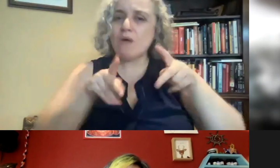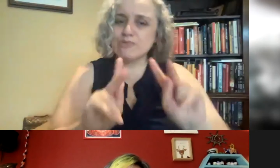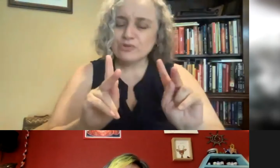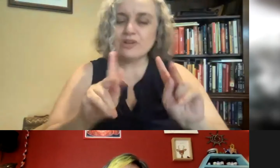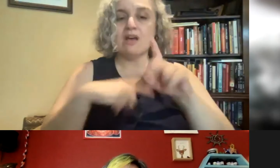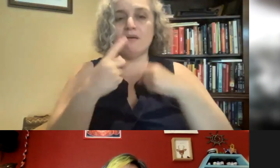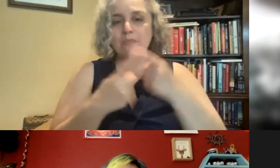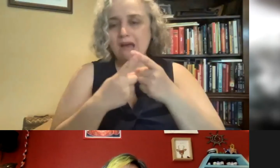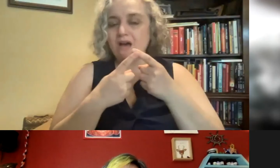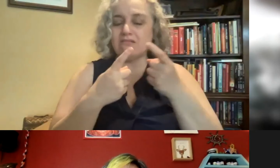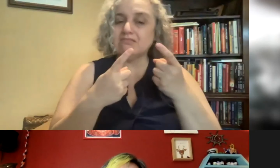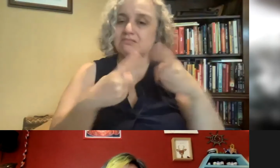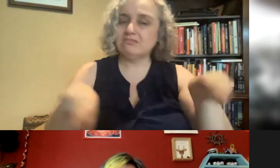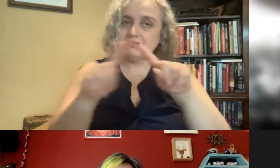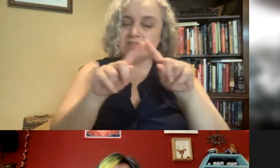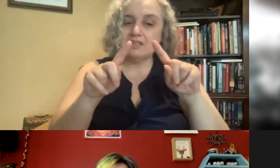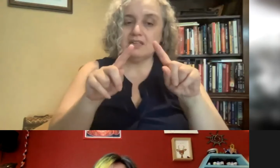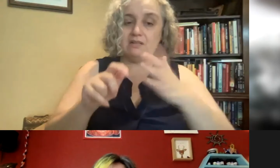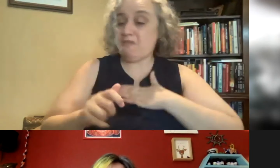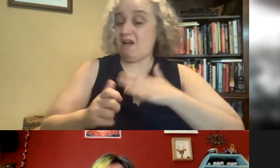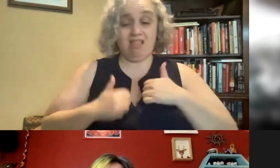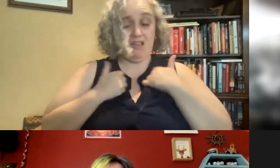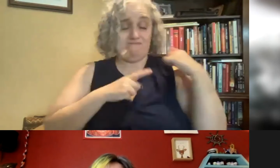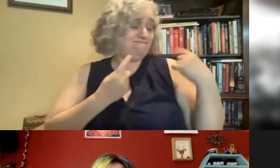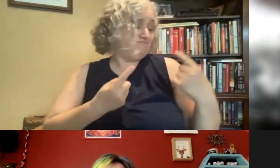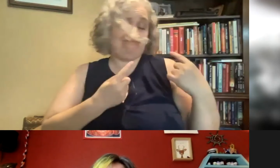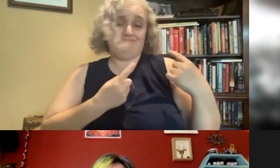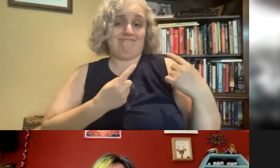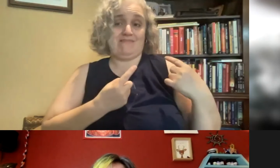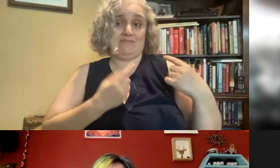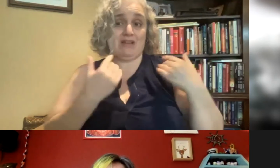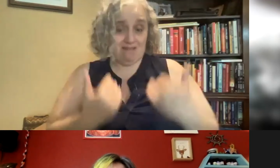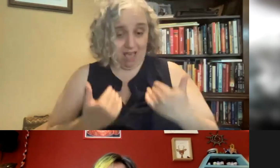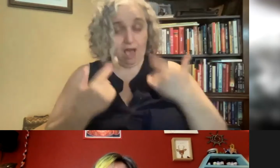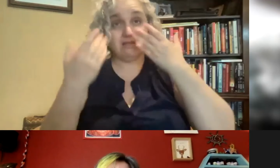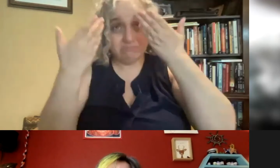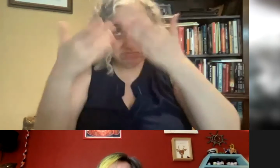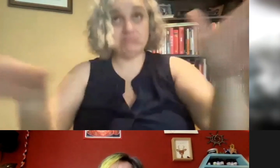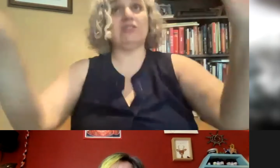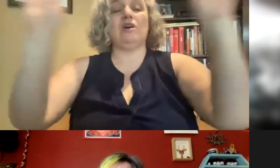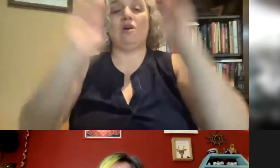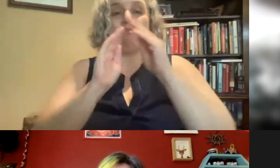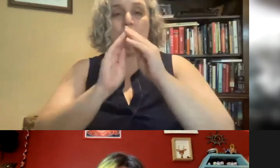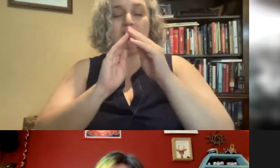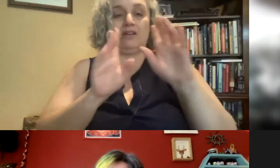haven't been there in my lifetime. The conversations I'm hearing,